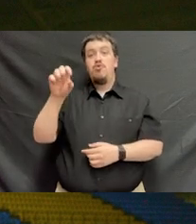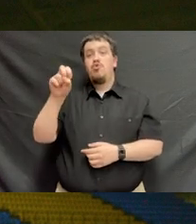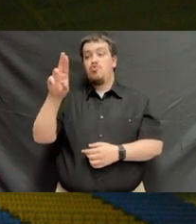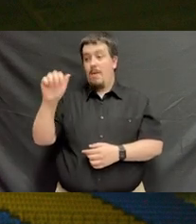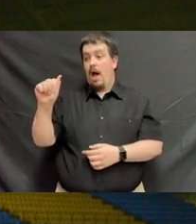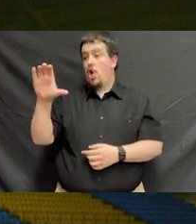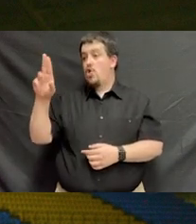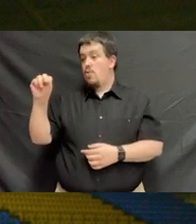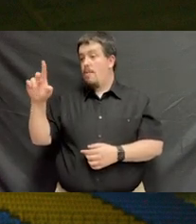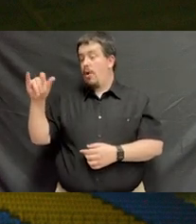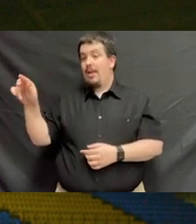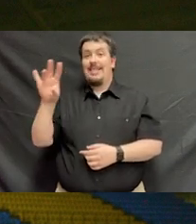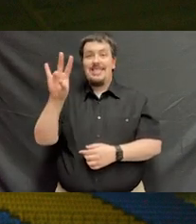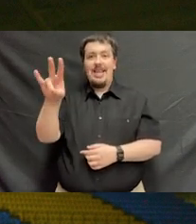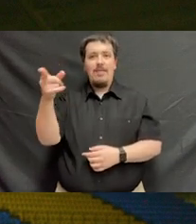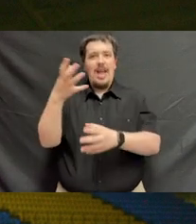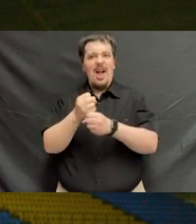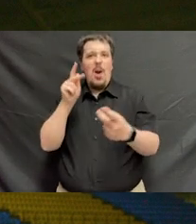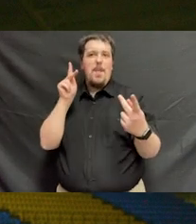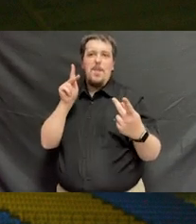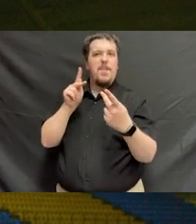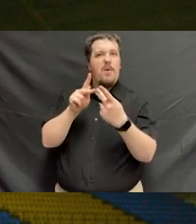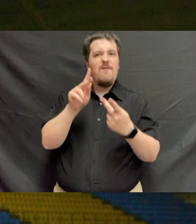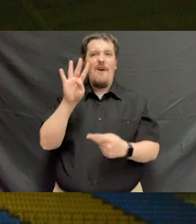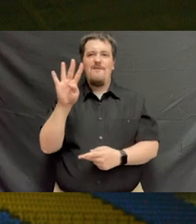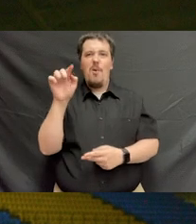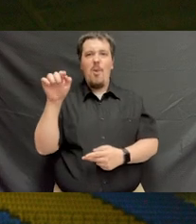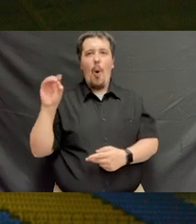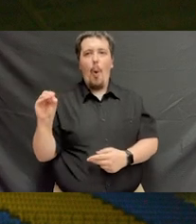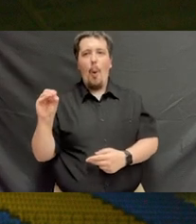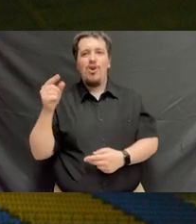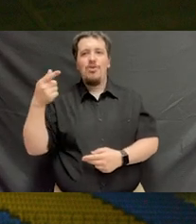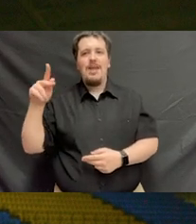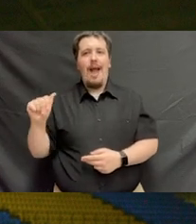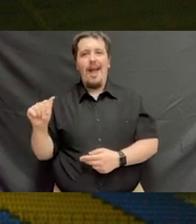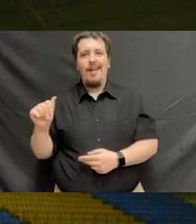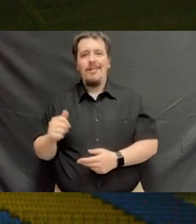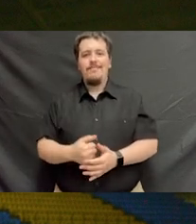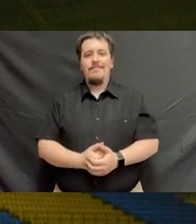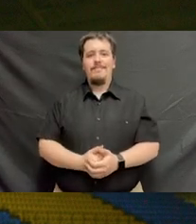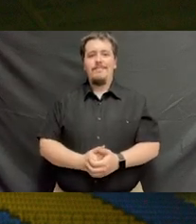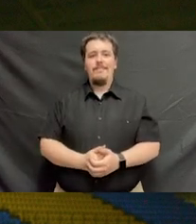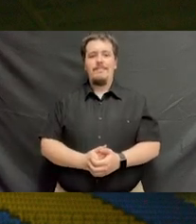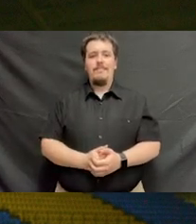Of our summa cum laude graduates, seven have earned a perfect 4.0 grade point average.